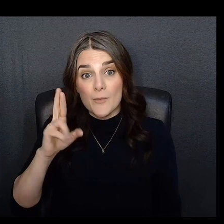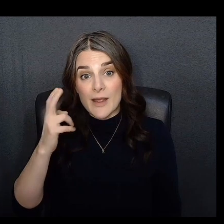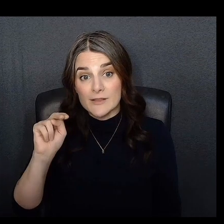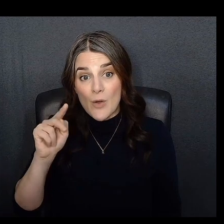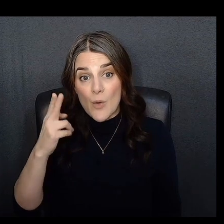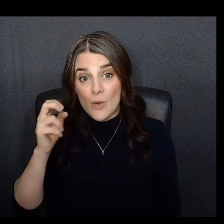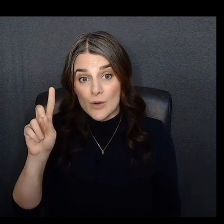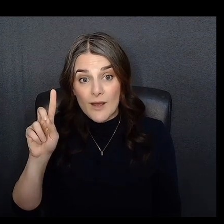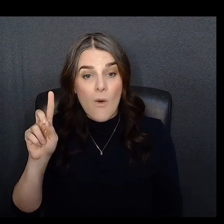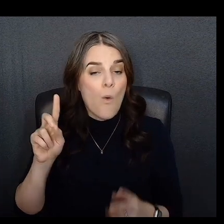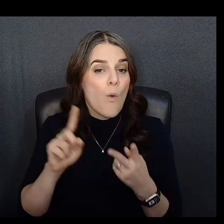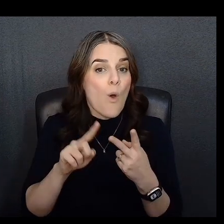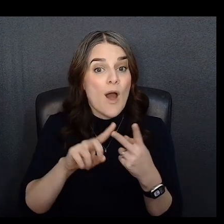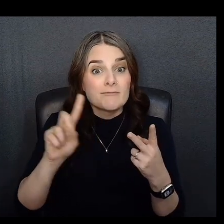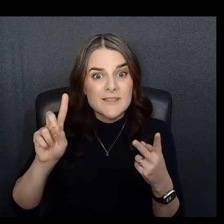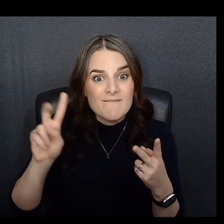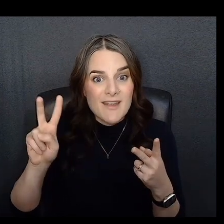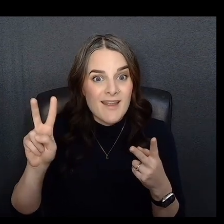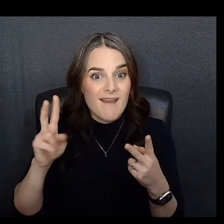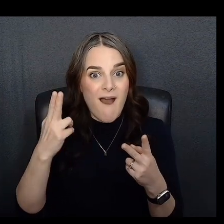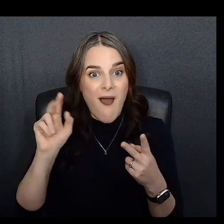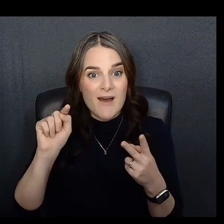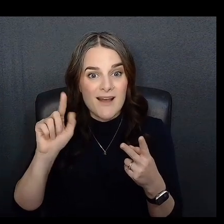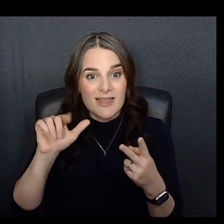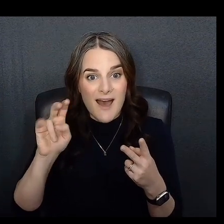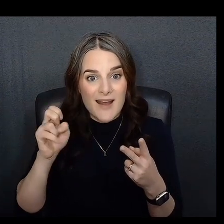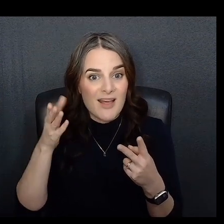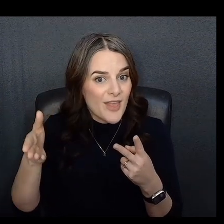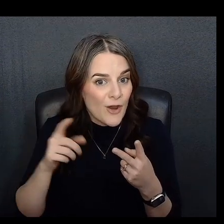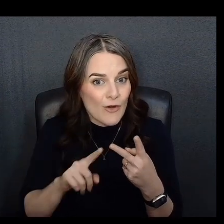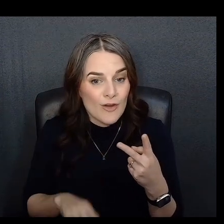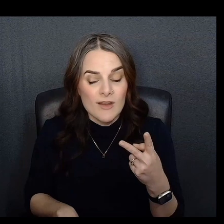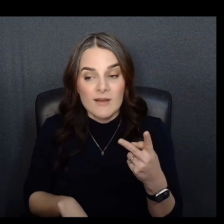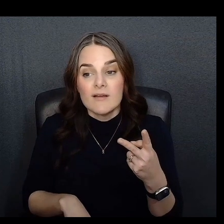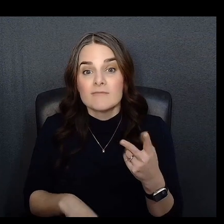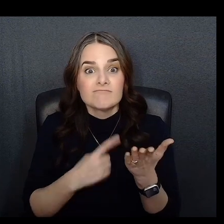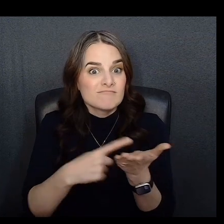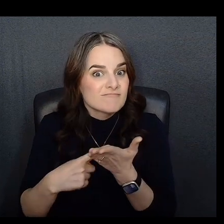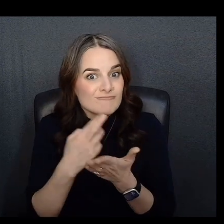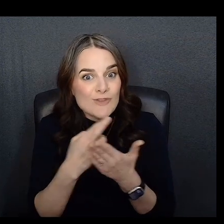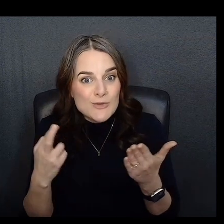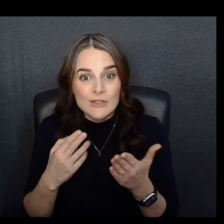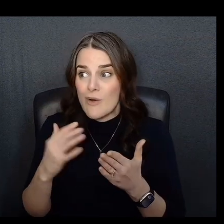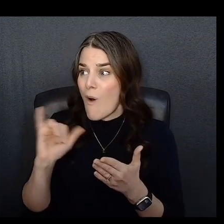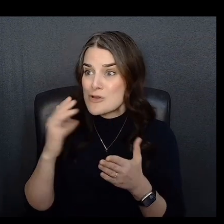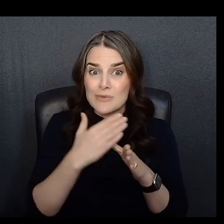Being able to access and talk about those resources. And of course, sharing those resources with friends or people